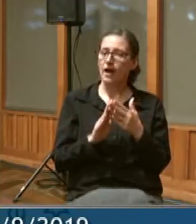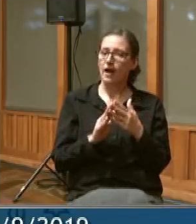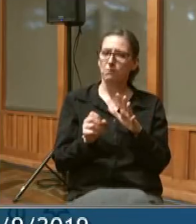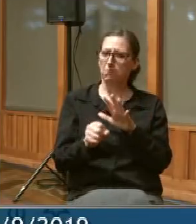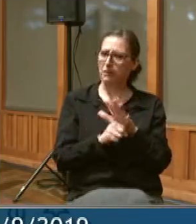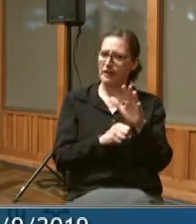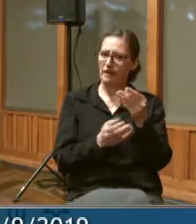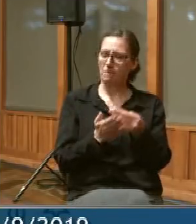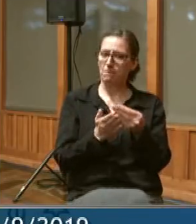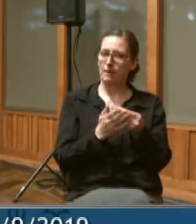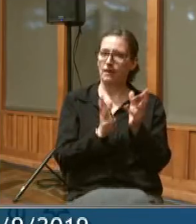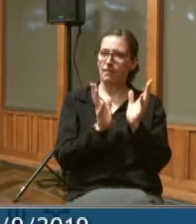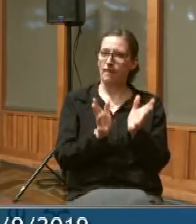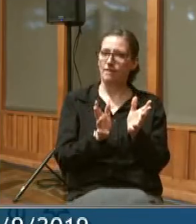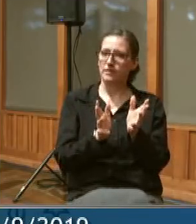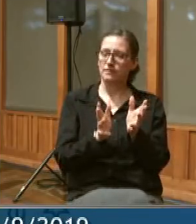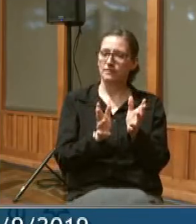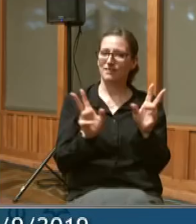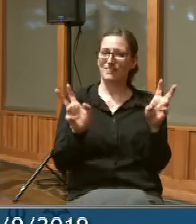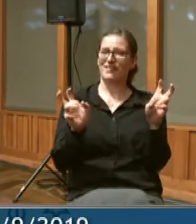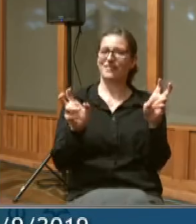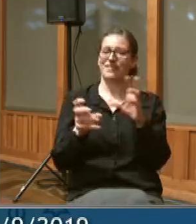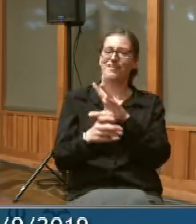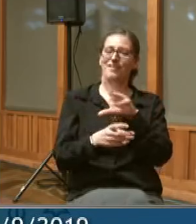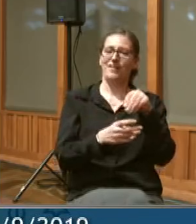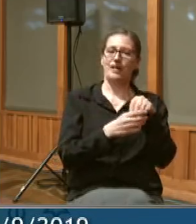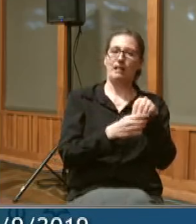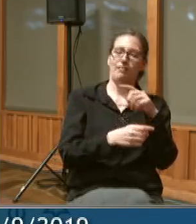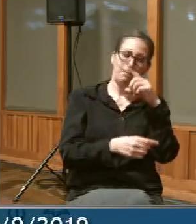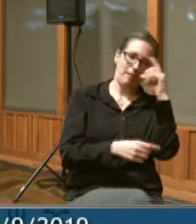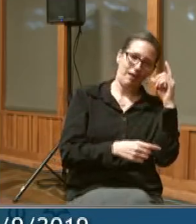PAGE DOCUMENT. IT SEEMED THE CITY ENDED UP